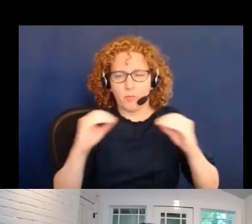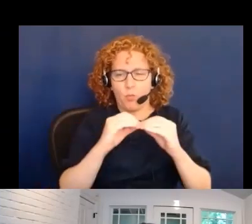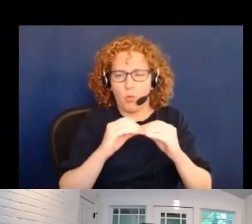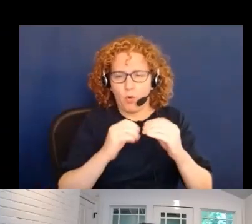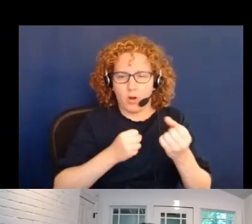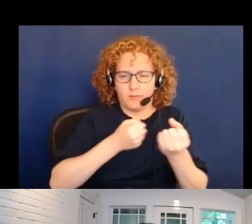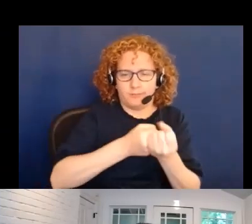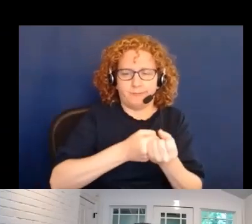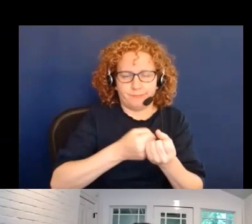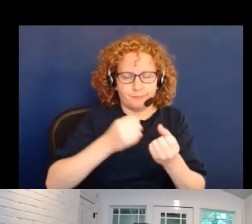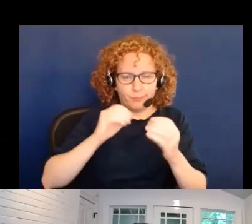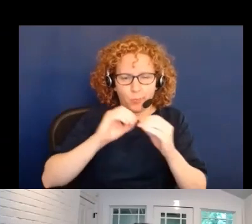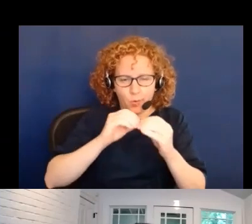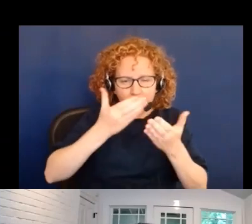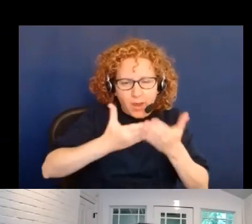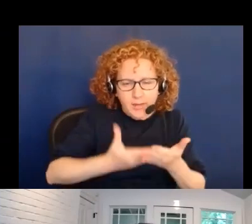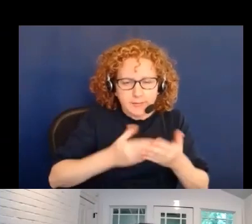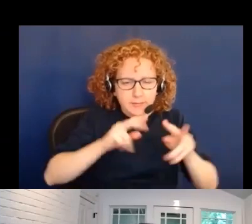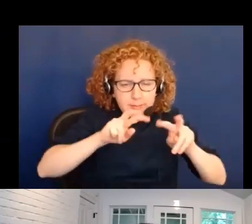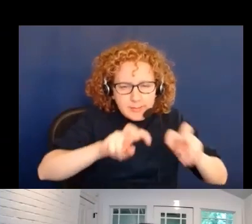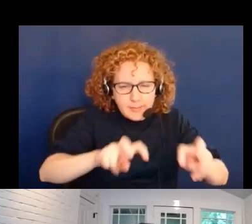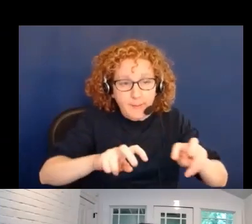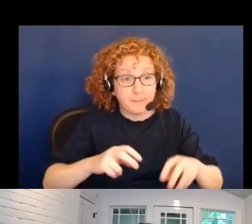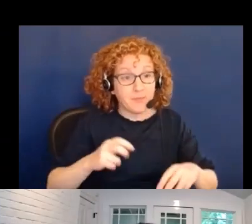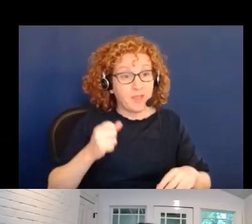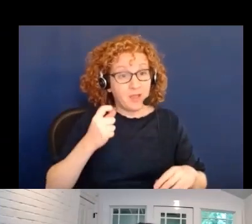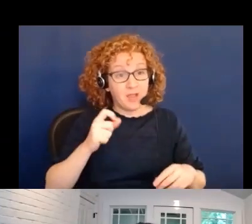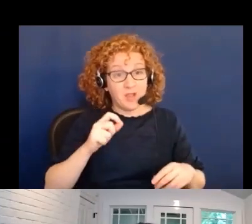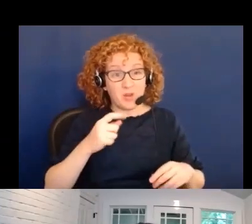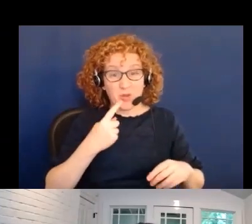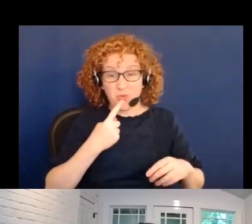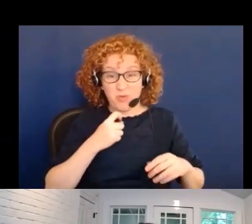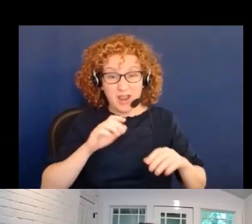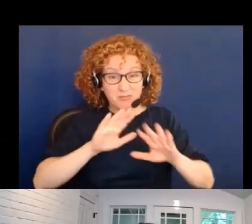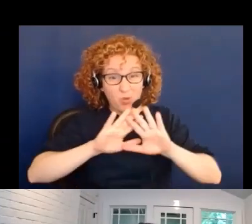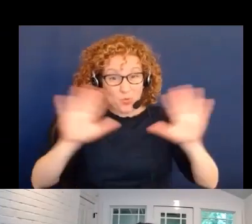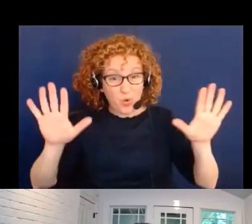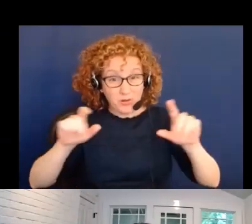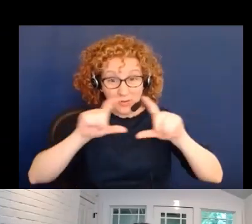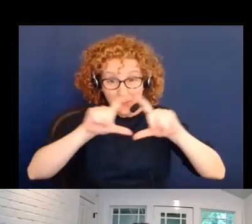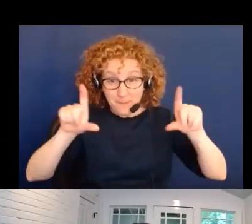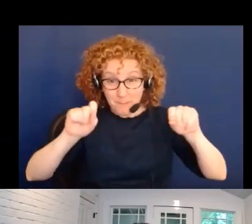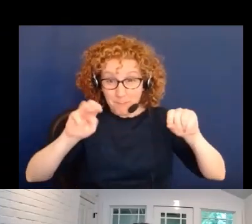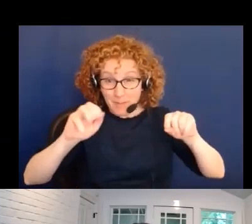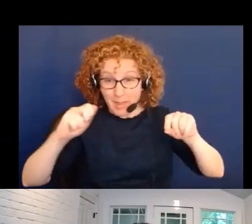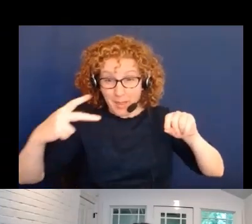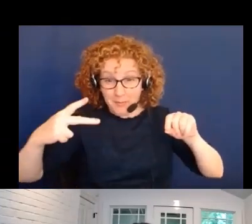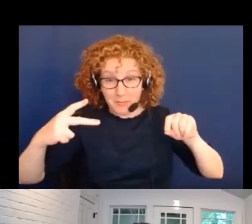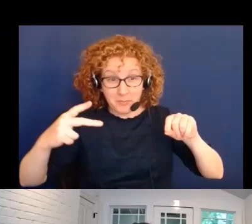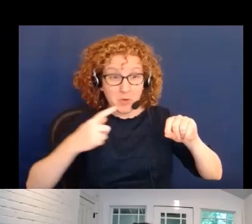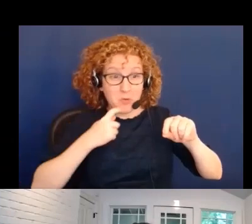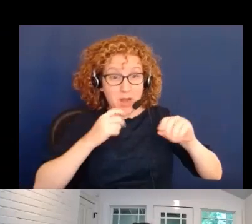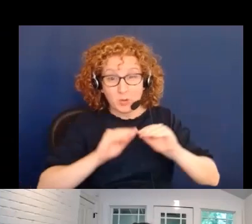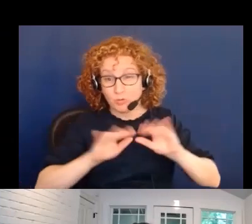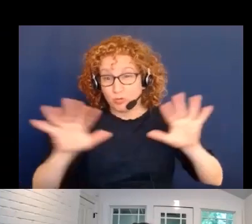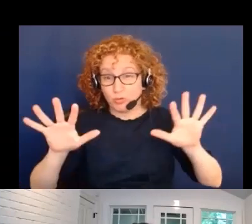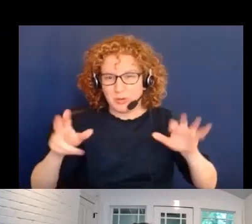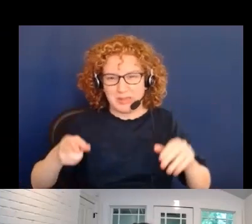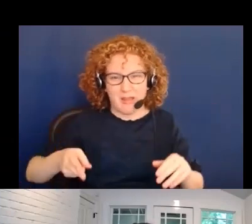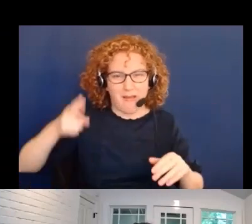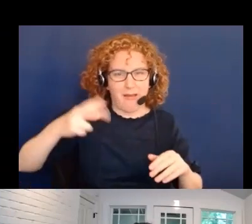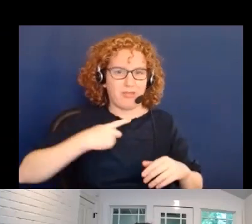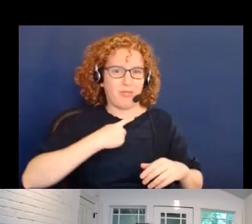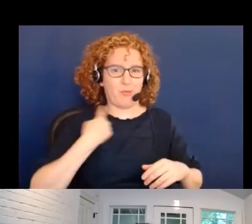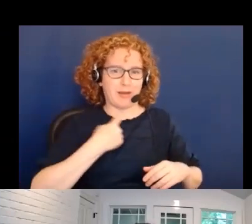can see all the red on this map and this this situation at the moment is probably due to three